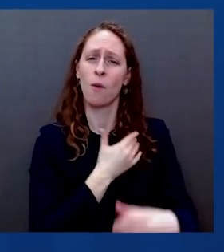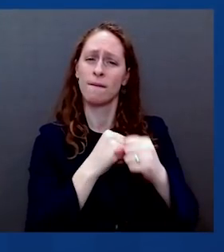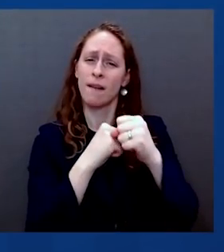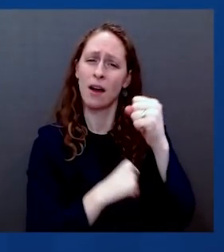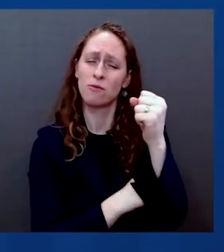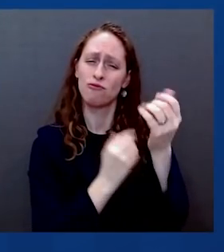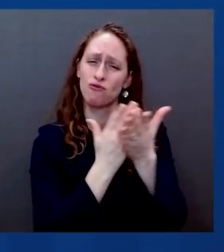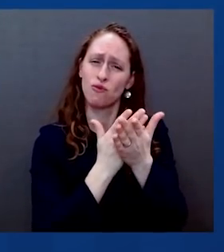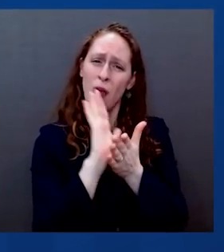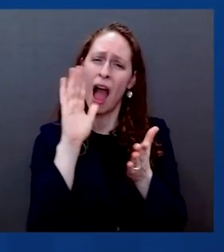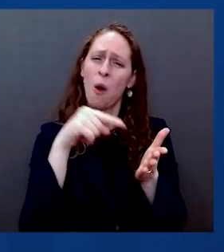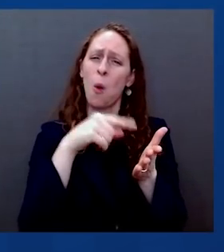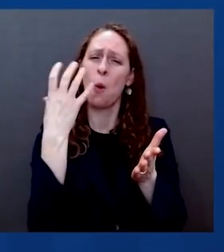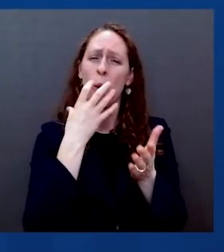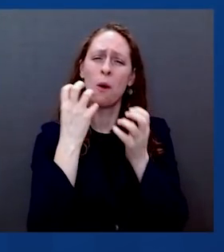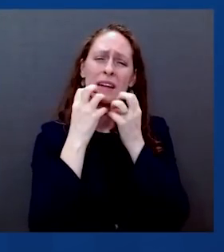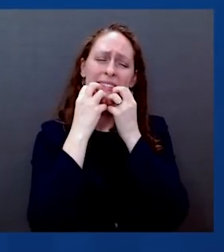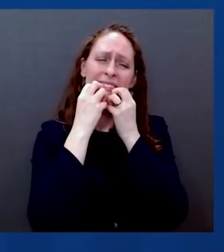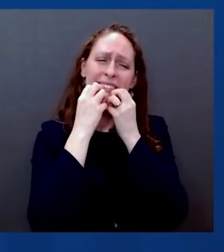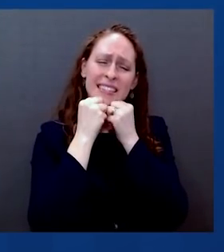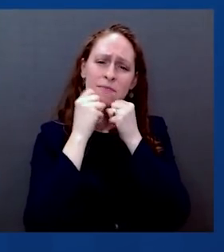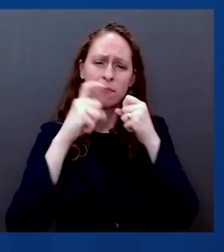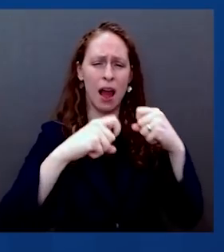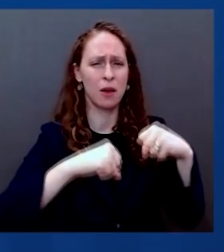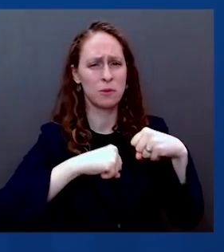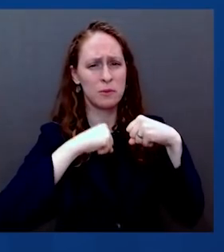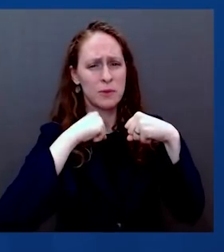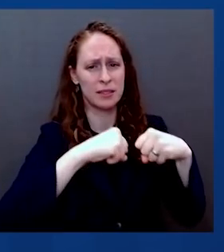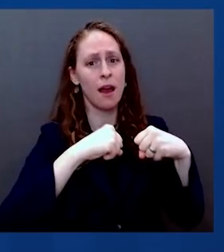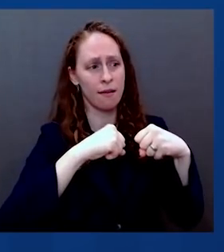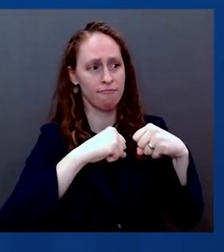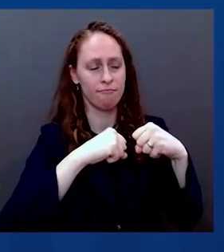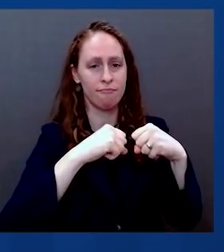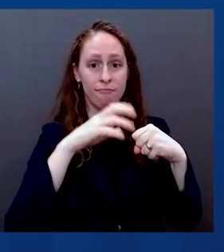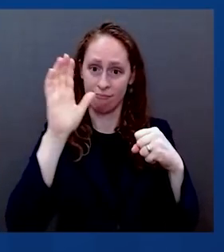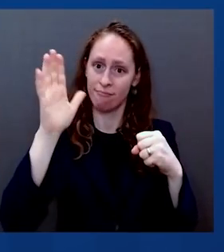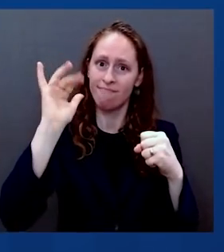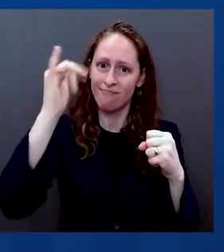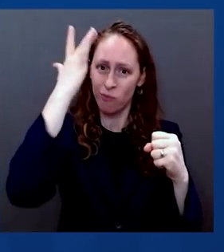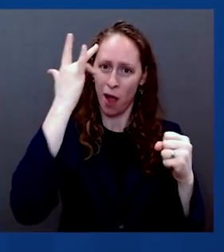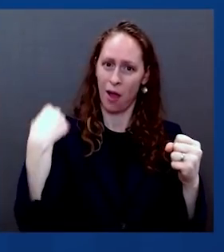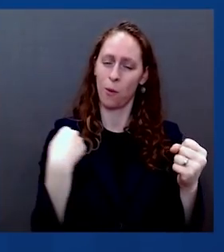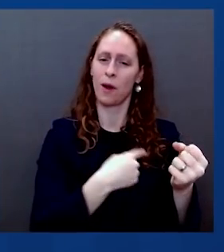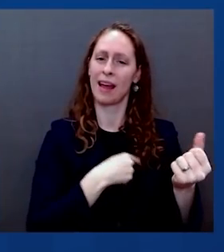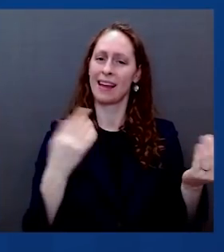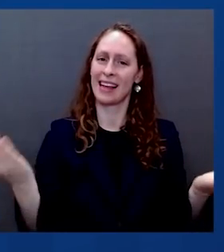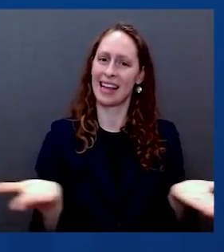to the cradle of the civil rights movement, to the district that was represented